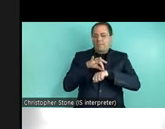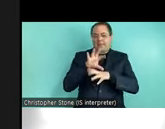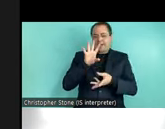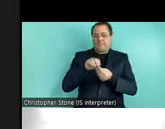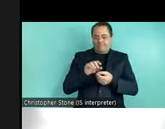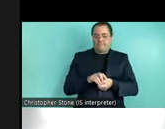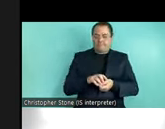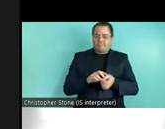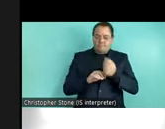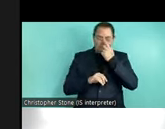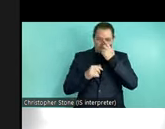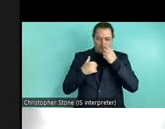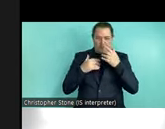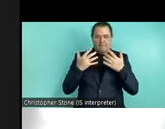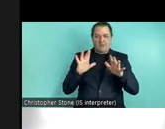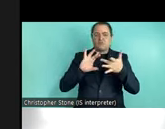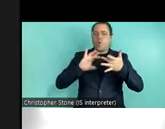launched our online learning platform. Thank you.